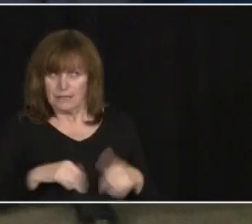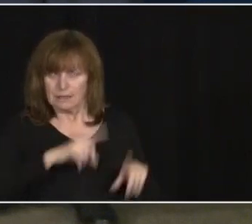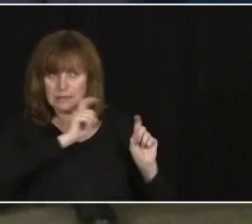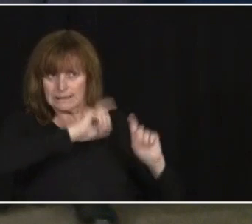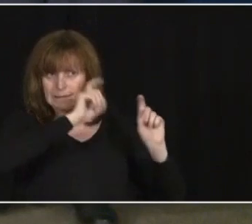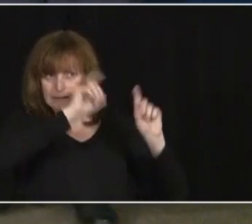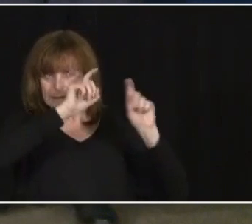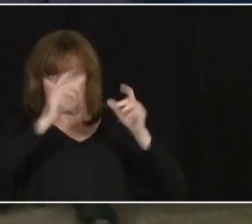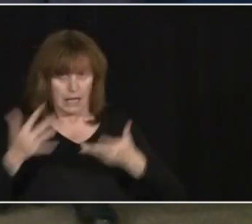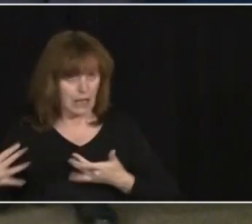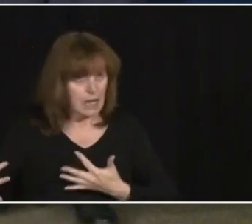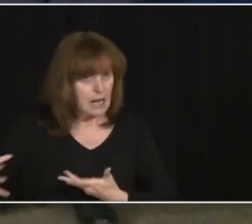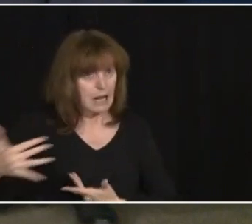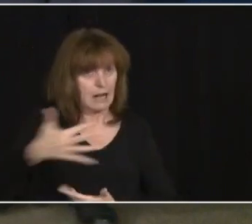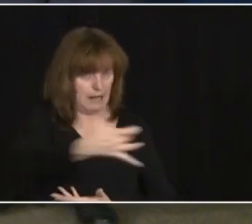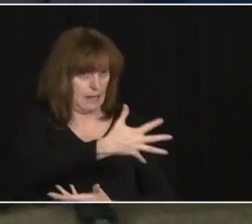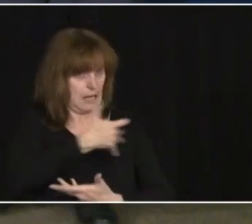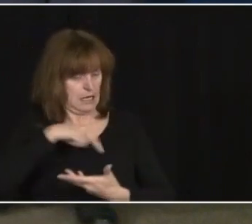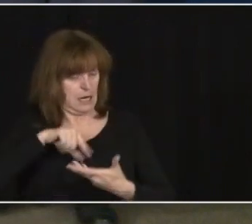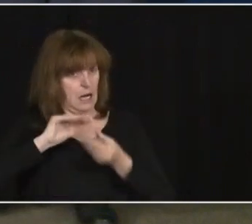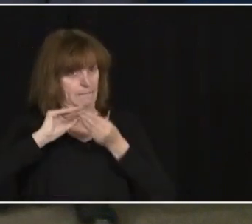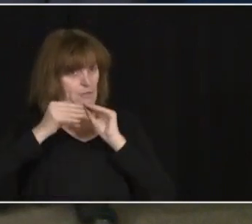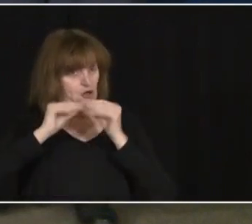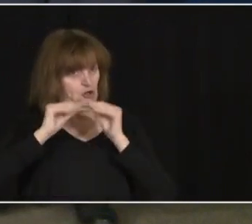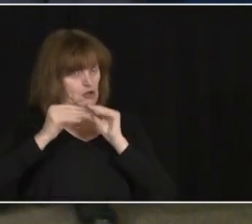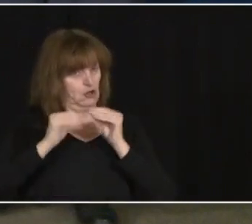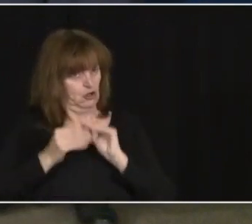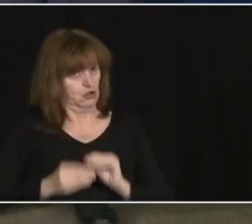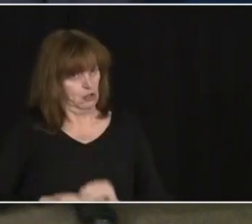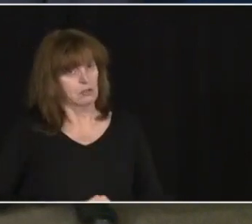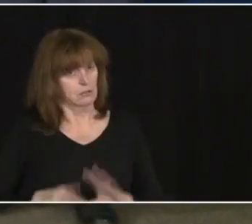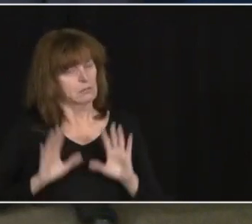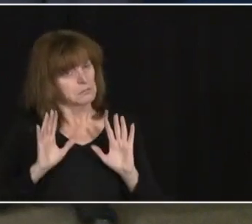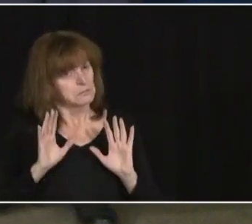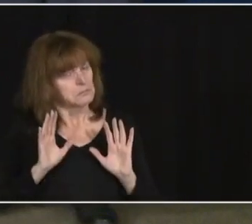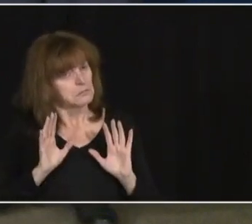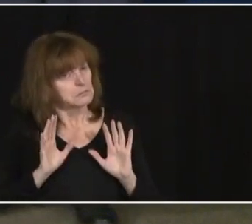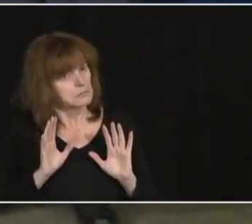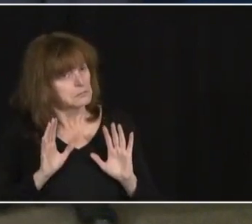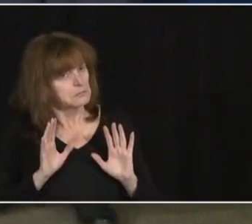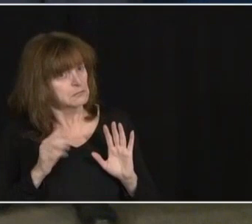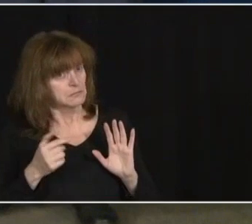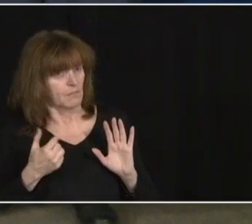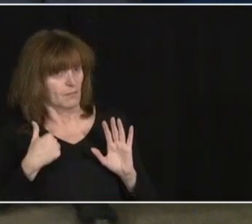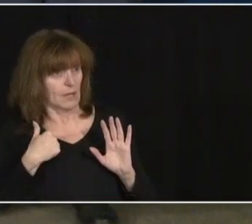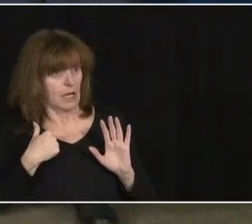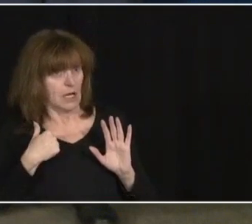more tests being processed so yes I would like and our decision makers and the command table really want to have